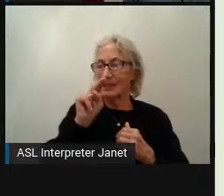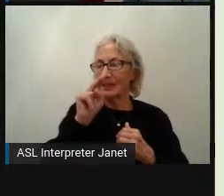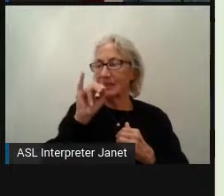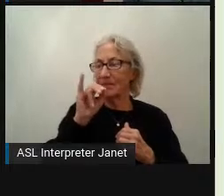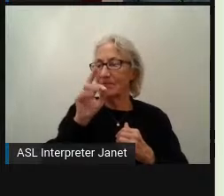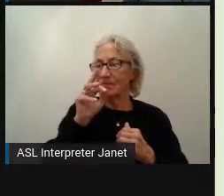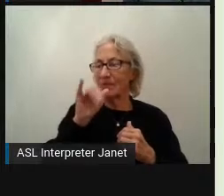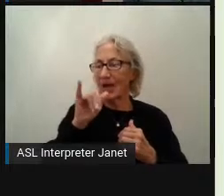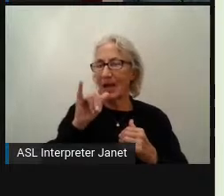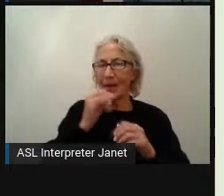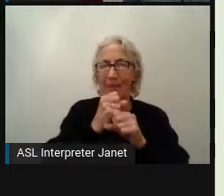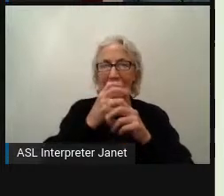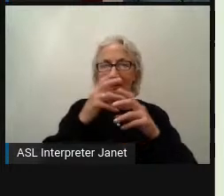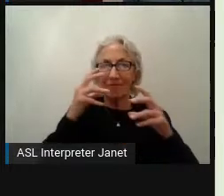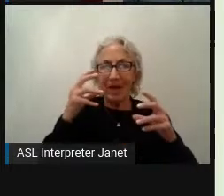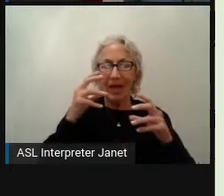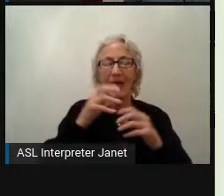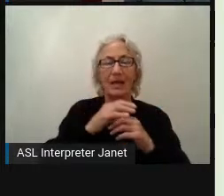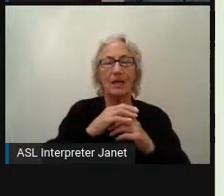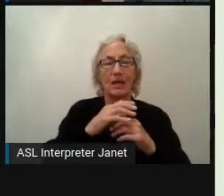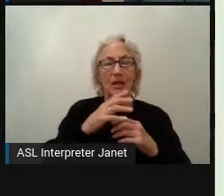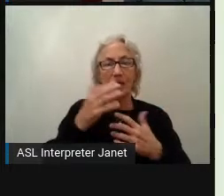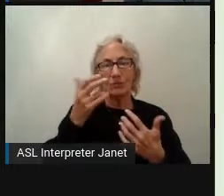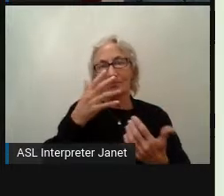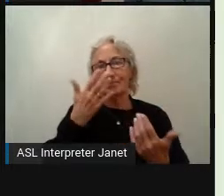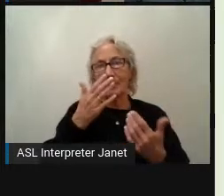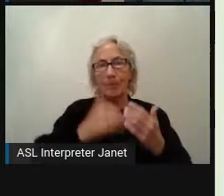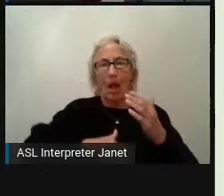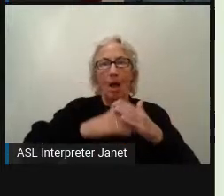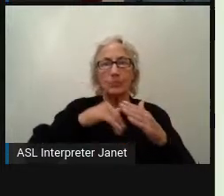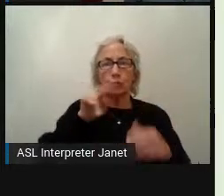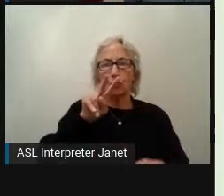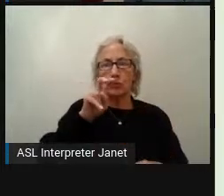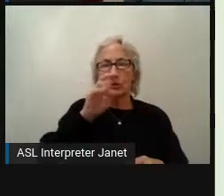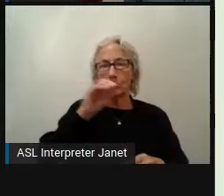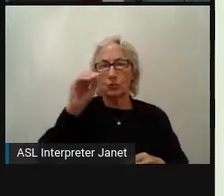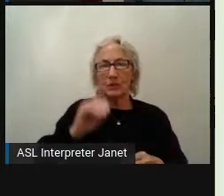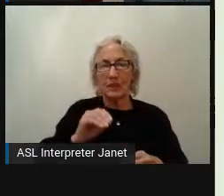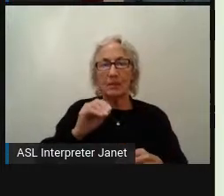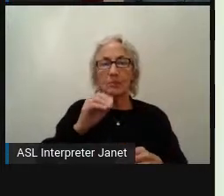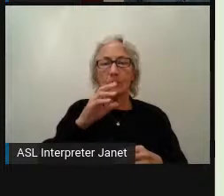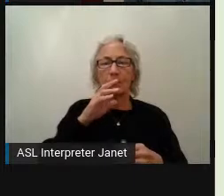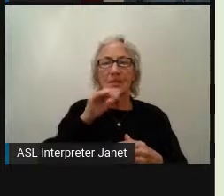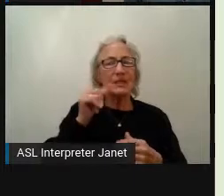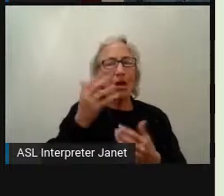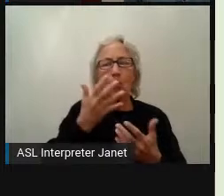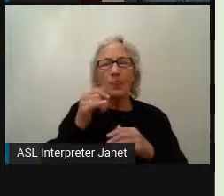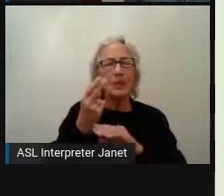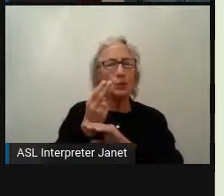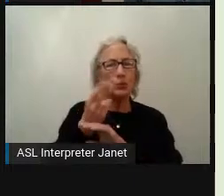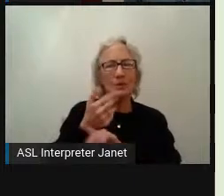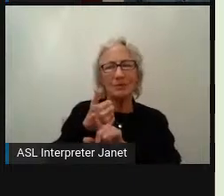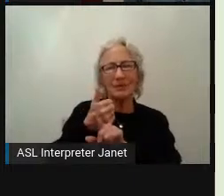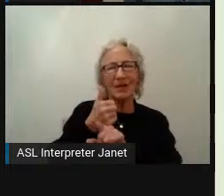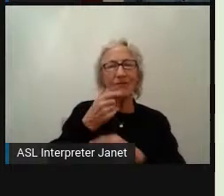text resize and that means we have to be able to not magnify but resize the text to 200%.